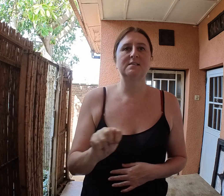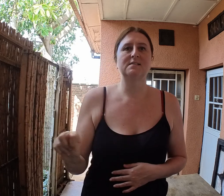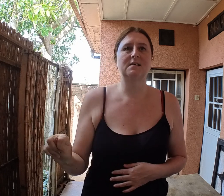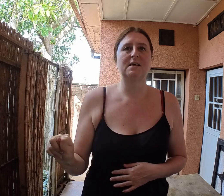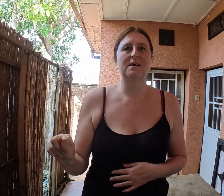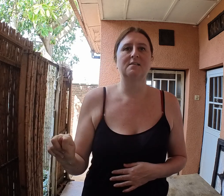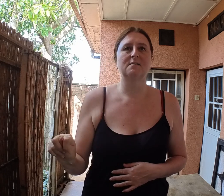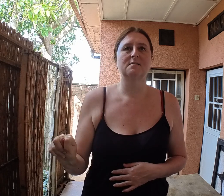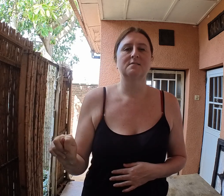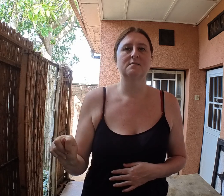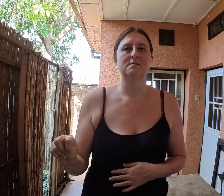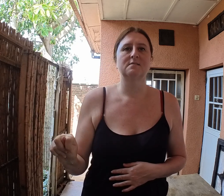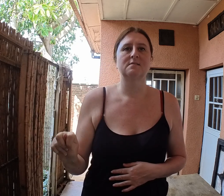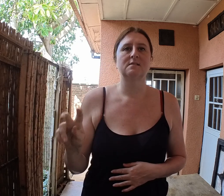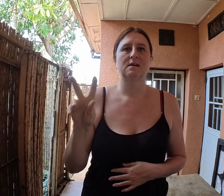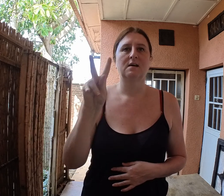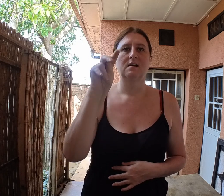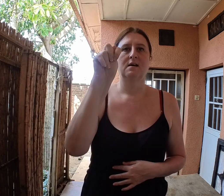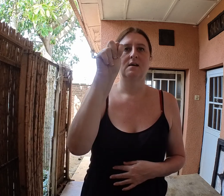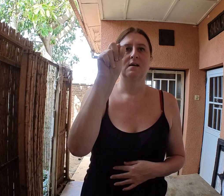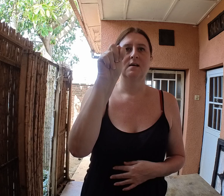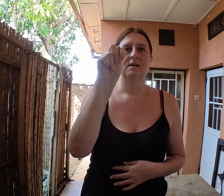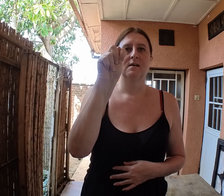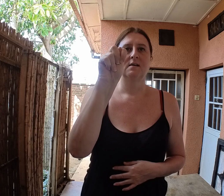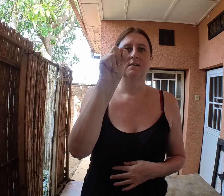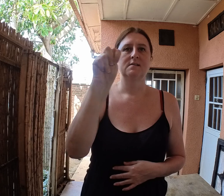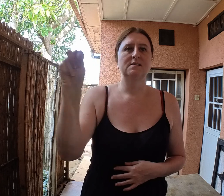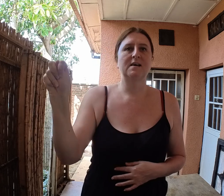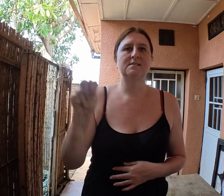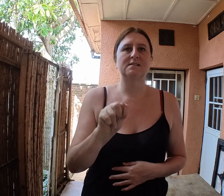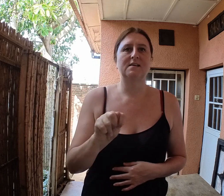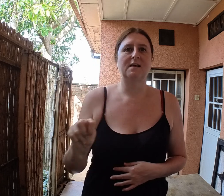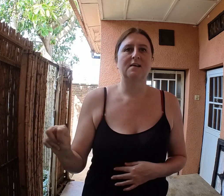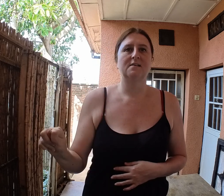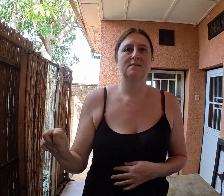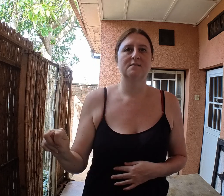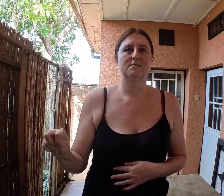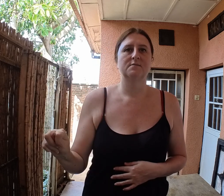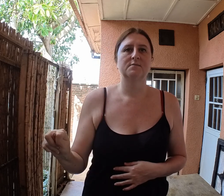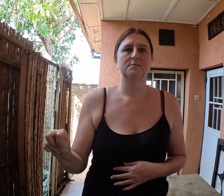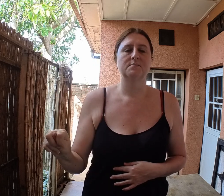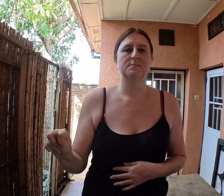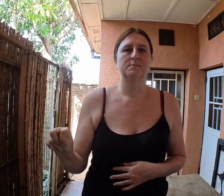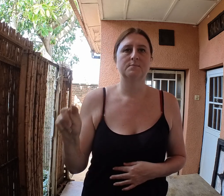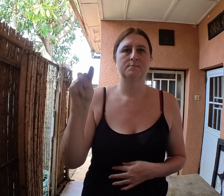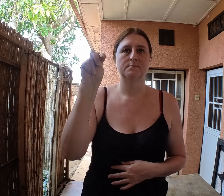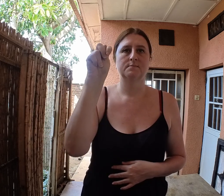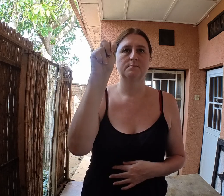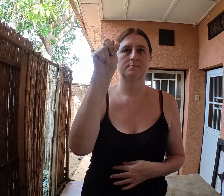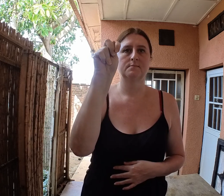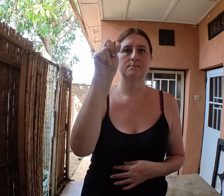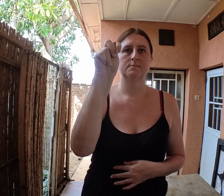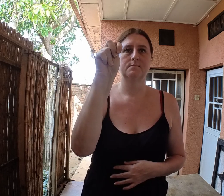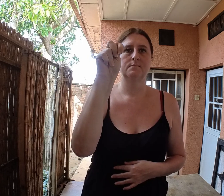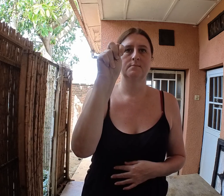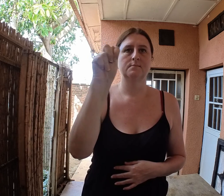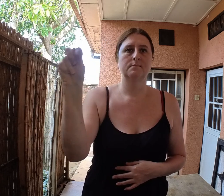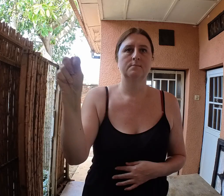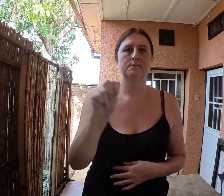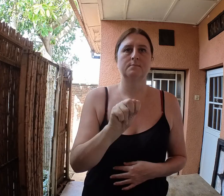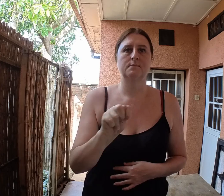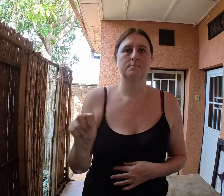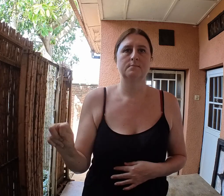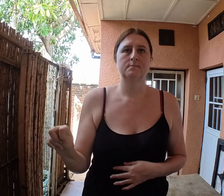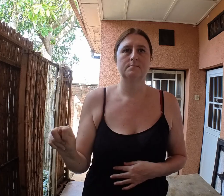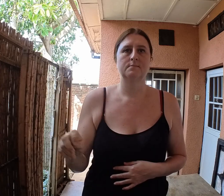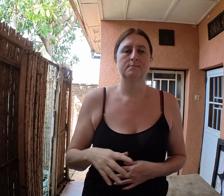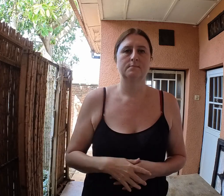Tanzania.